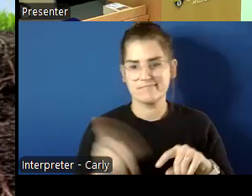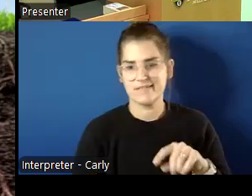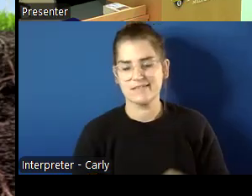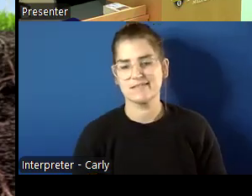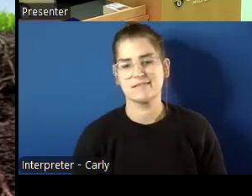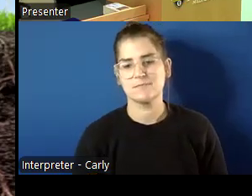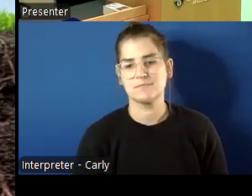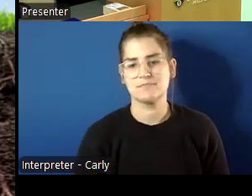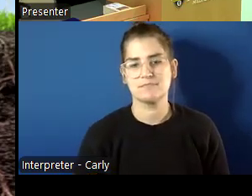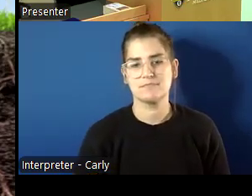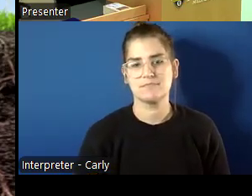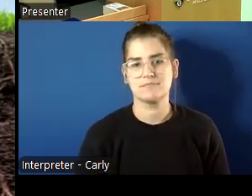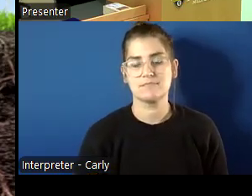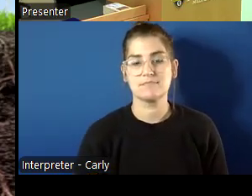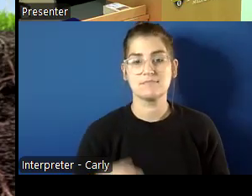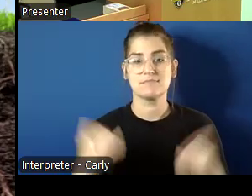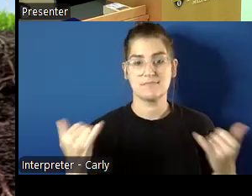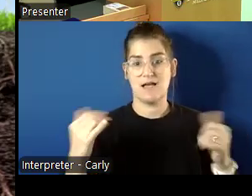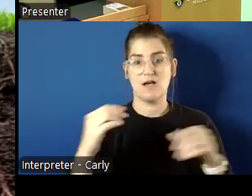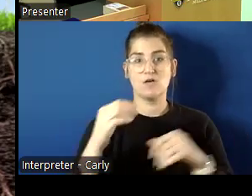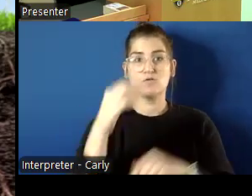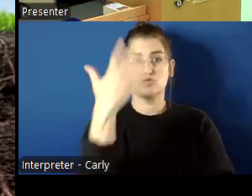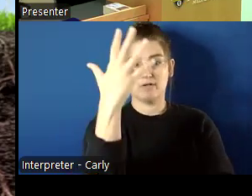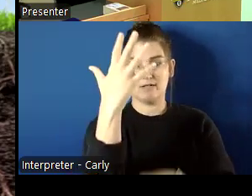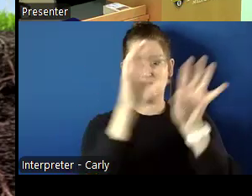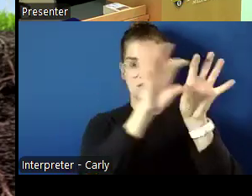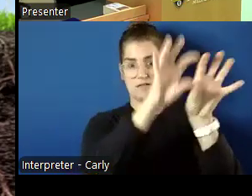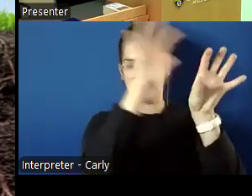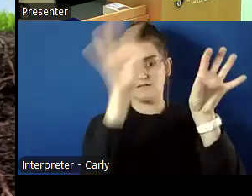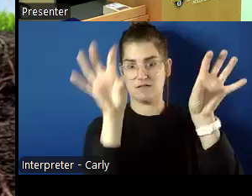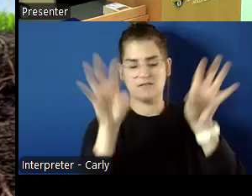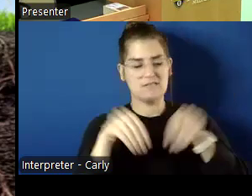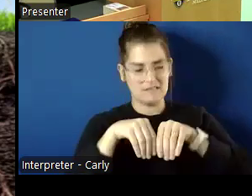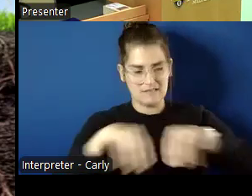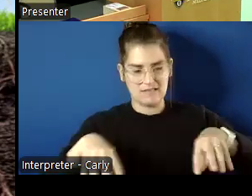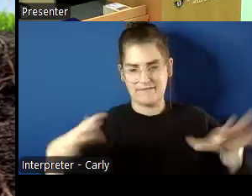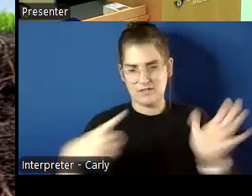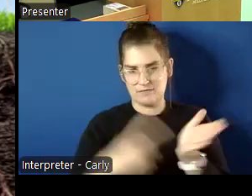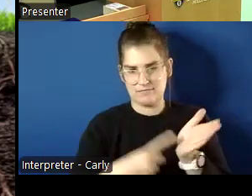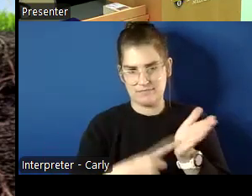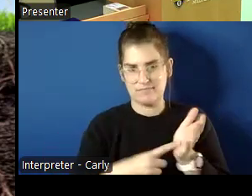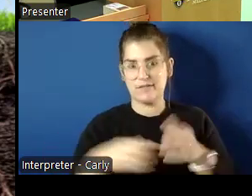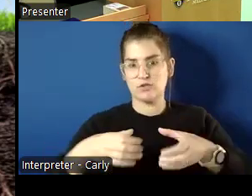At the top of the tree, you've got the roots, that's a systemic bias. The trunk would be